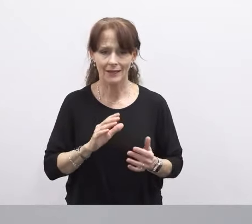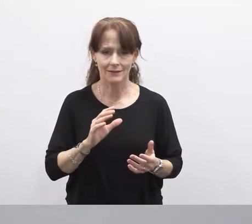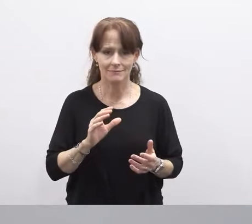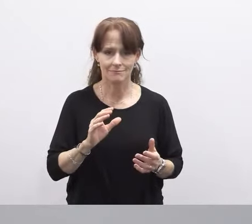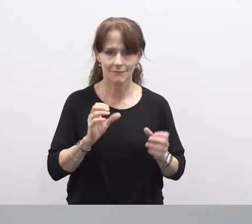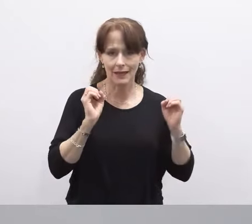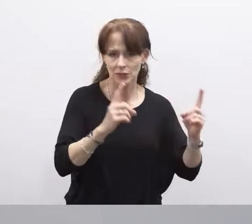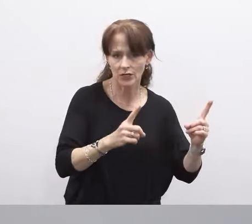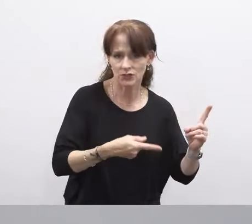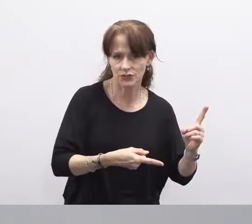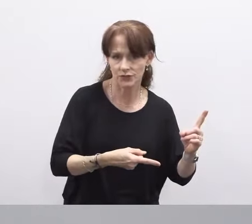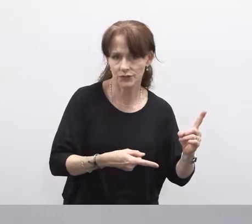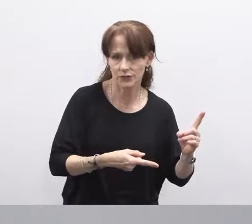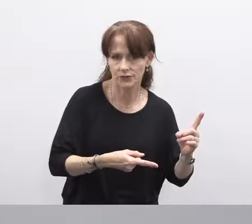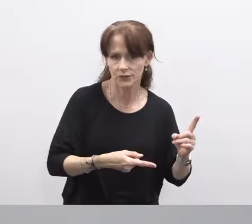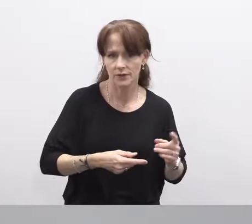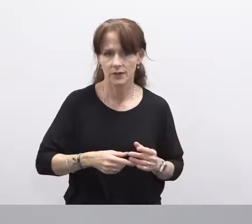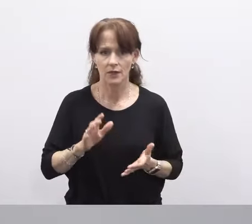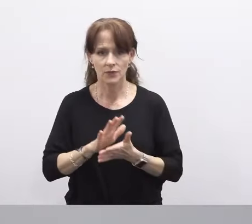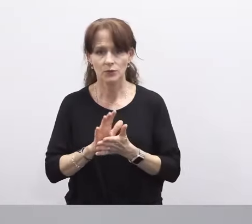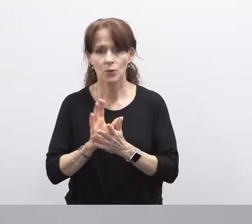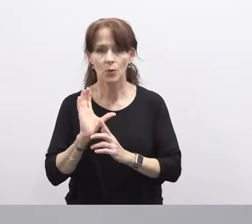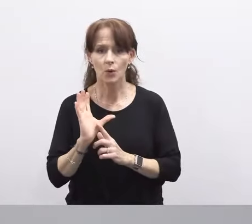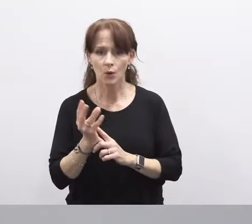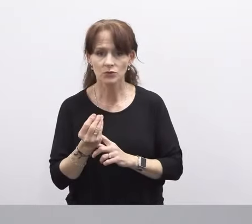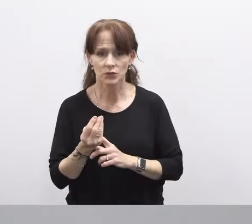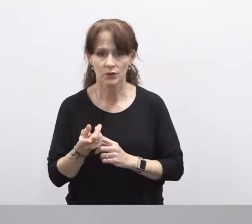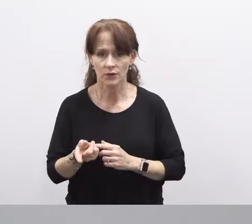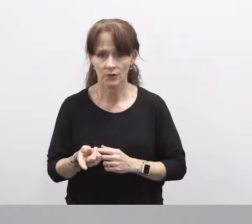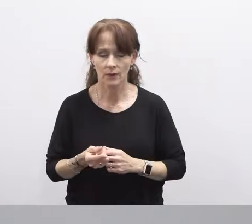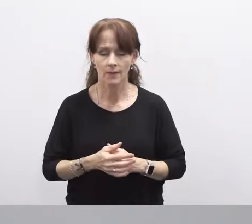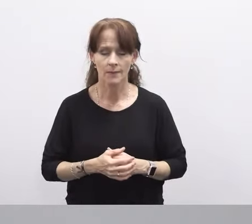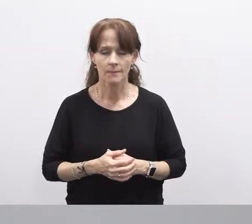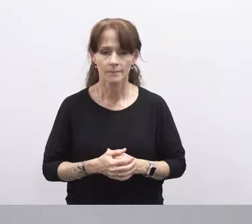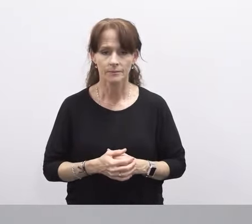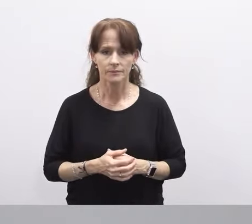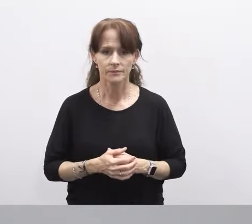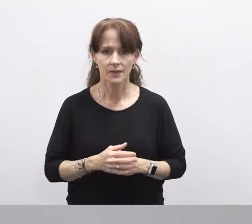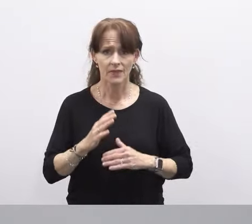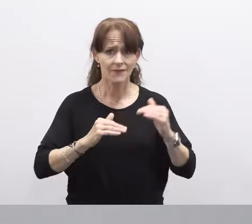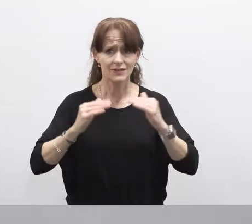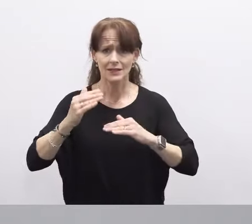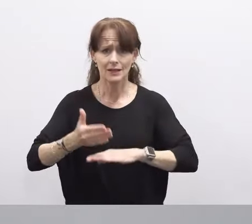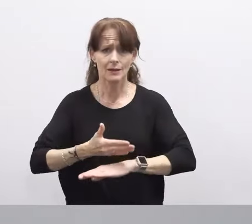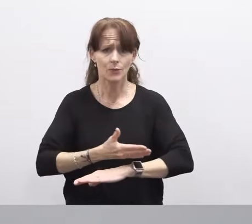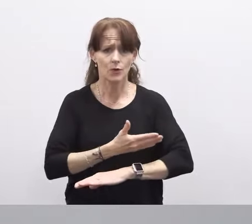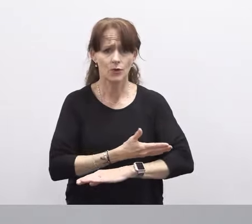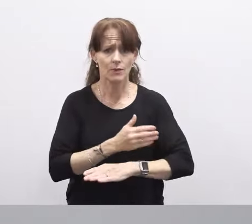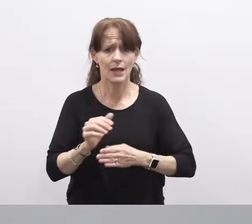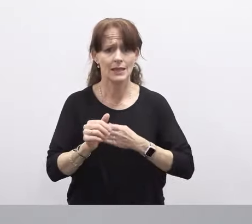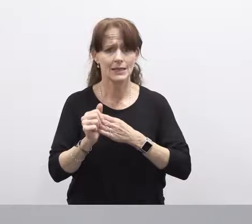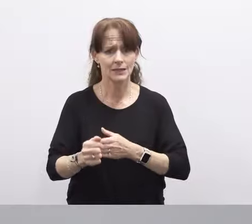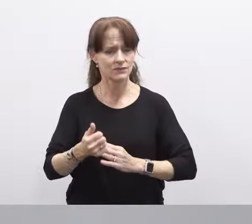and that speaks to the school culture and "the facility improvement leads to self improvement"